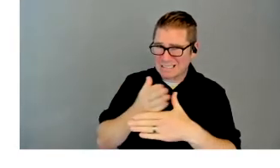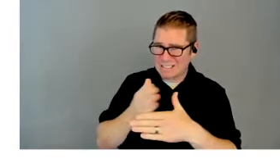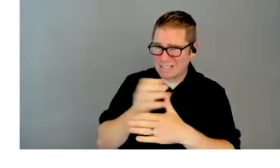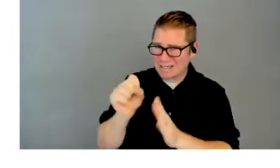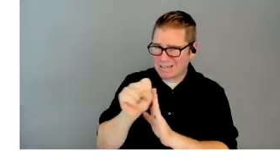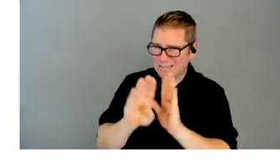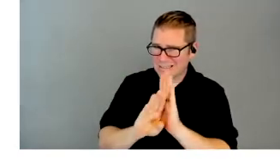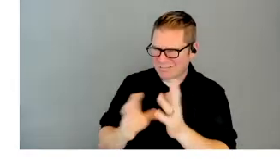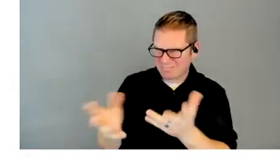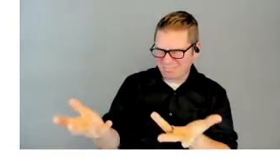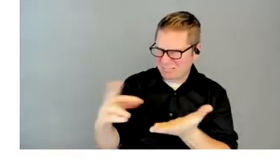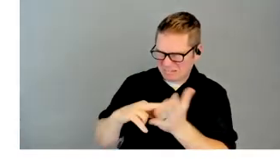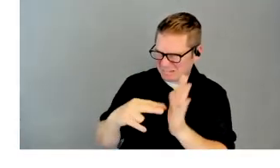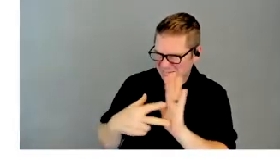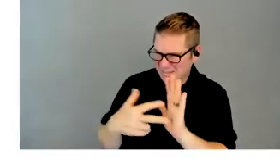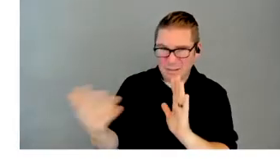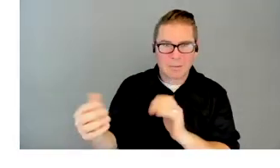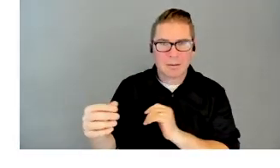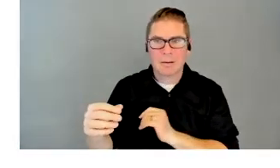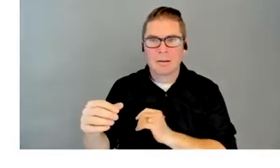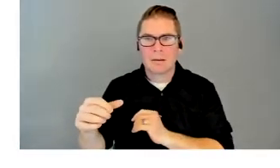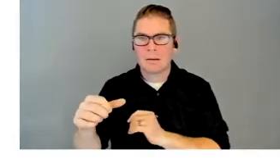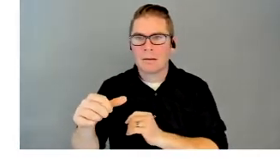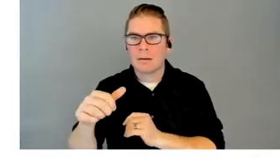Not I guess we'd need an example, would we not, Sean?